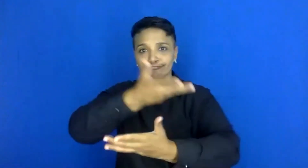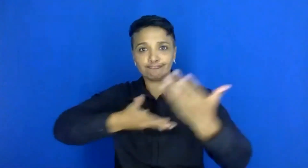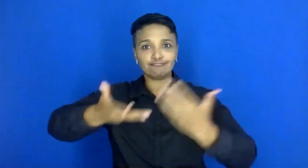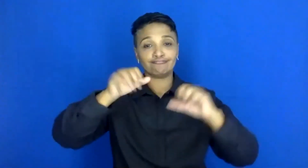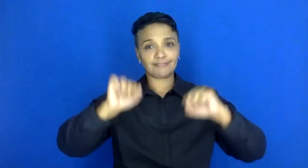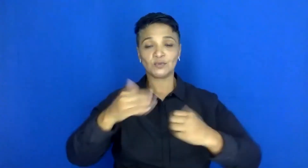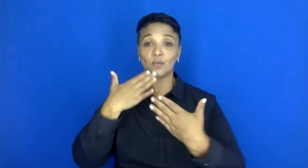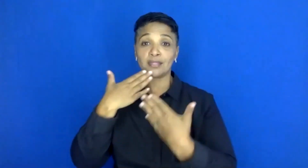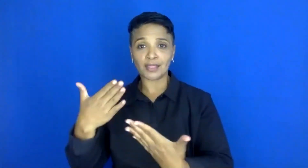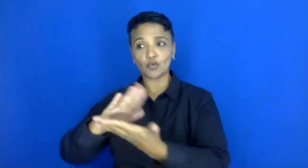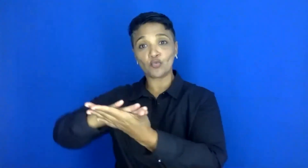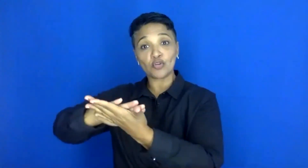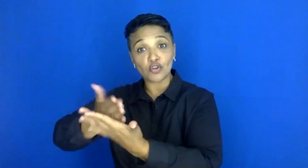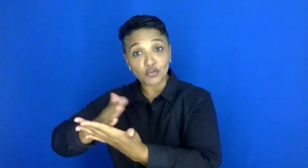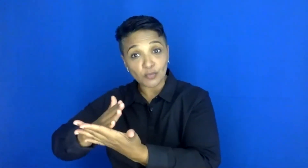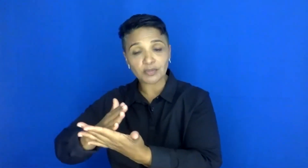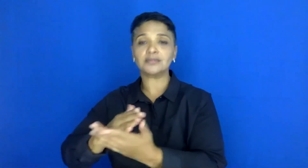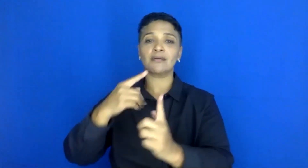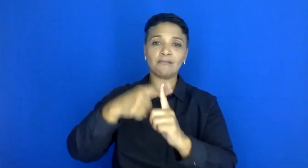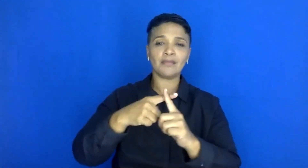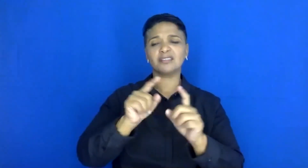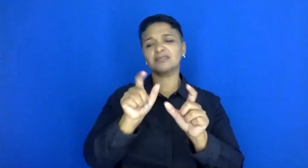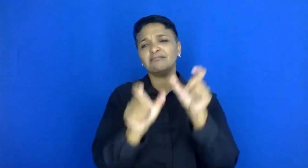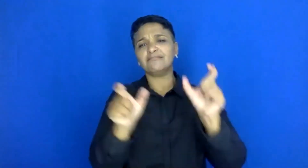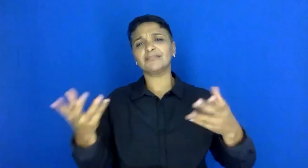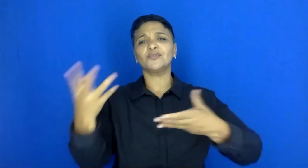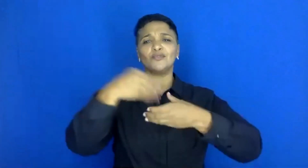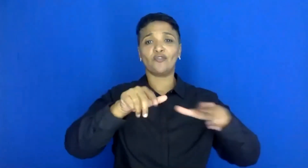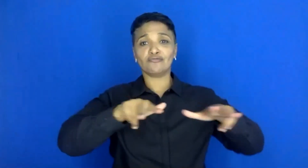everyone else involved in the organization of the event uh we couldn't have done it without you uh